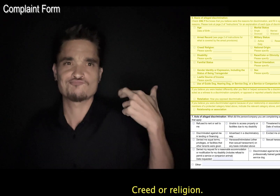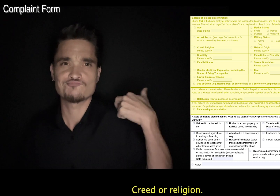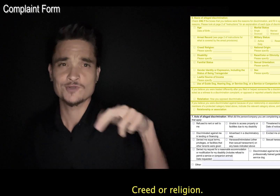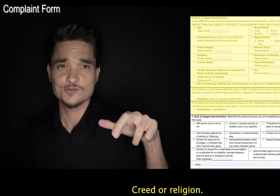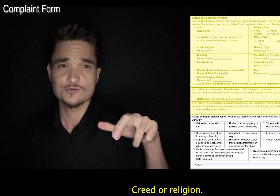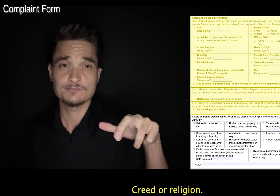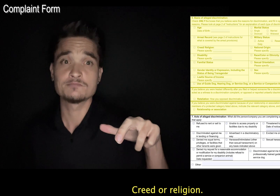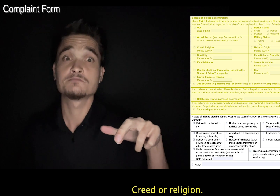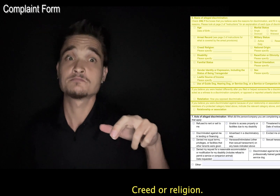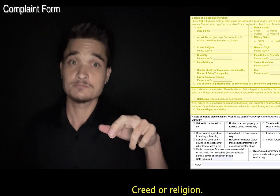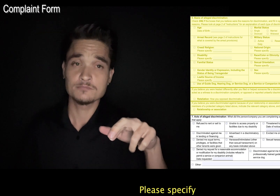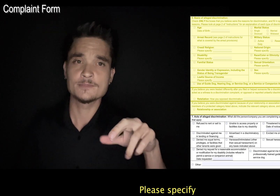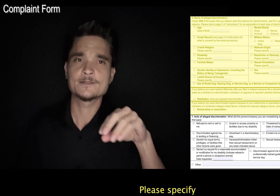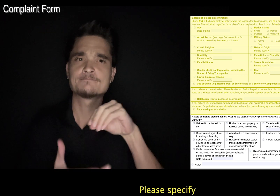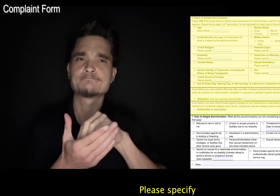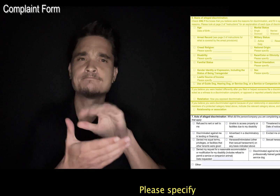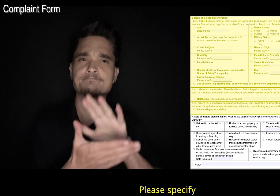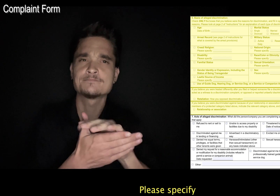Creed or religion. Please specify